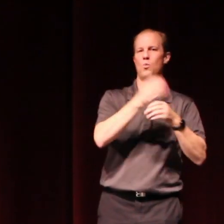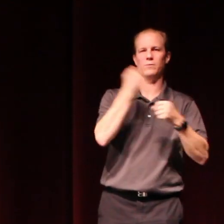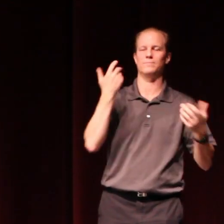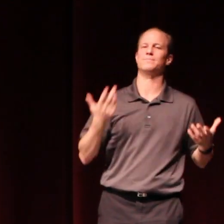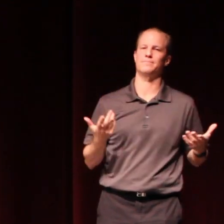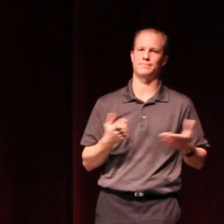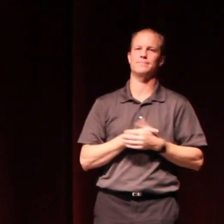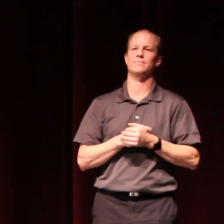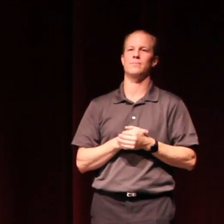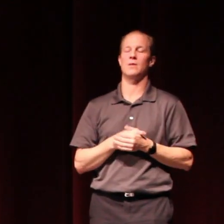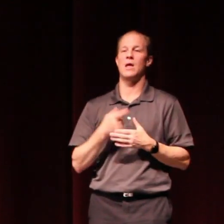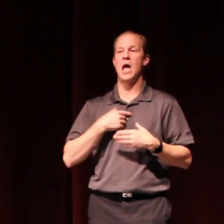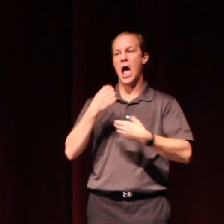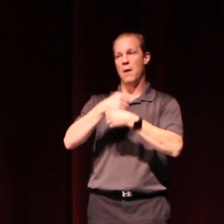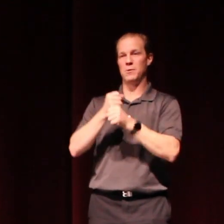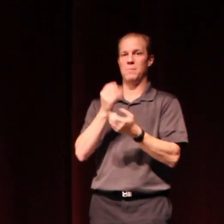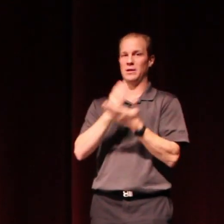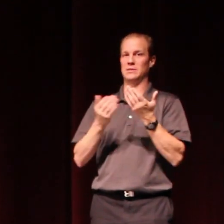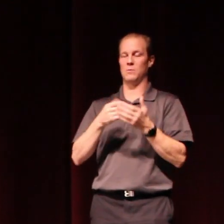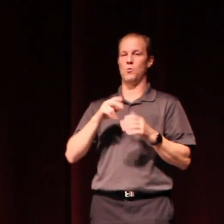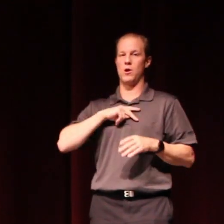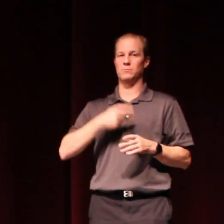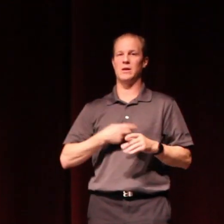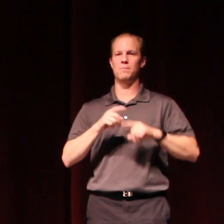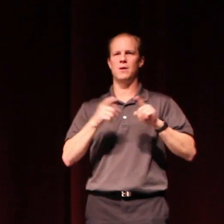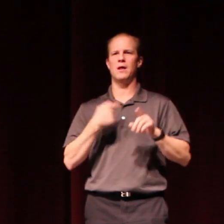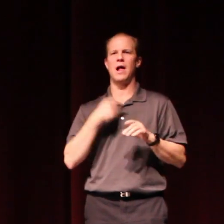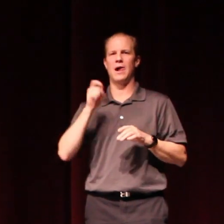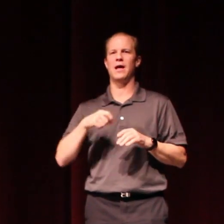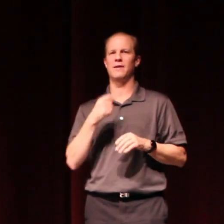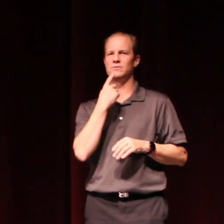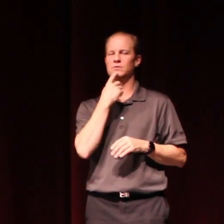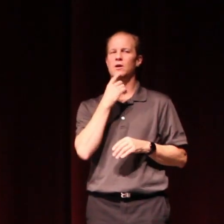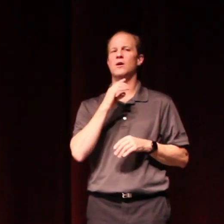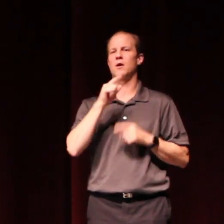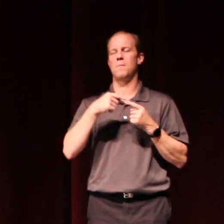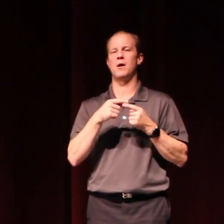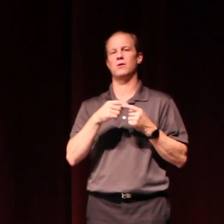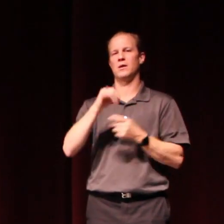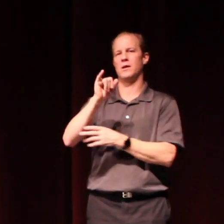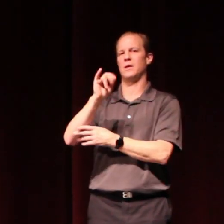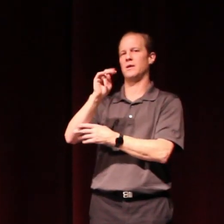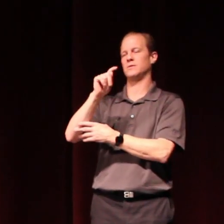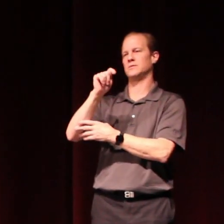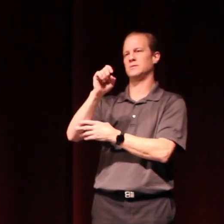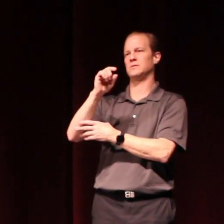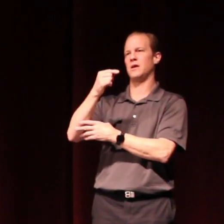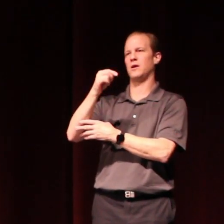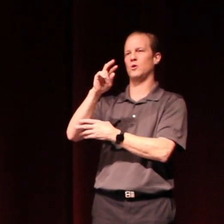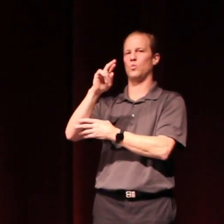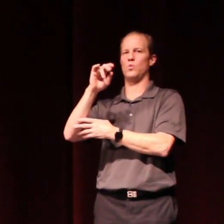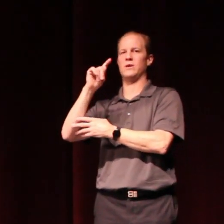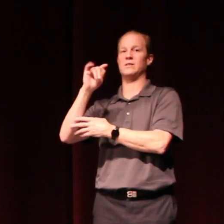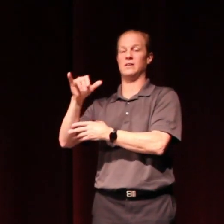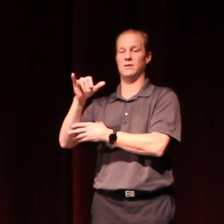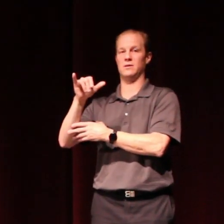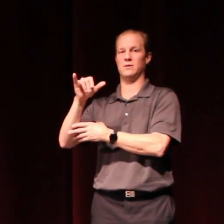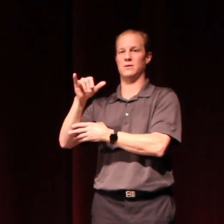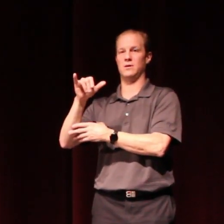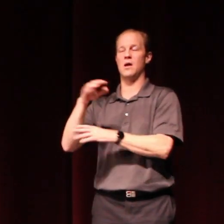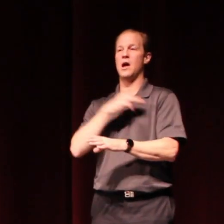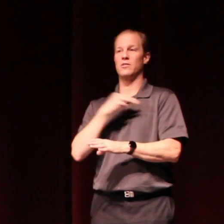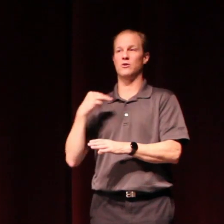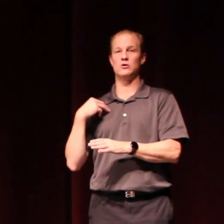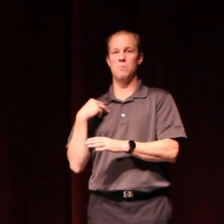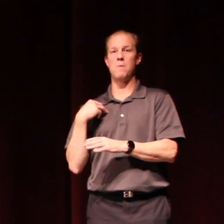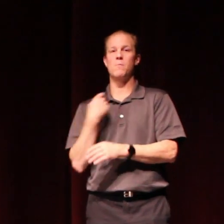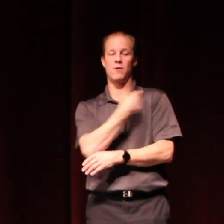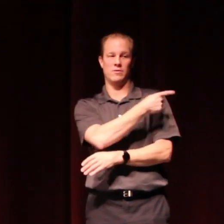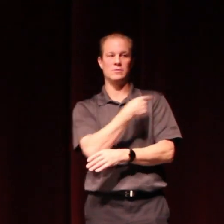upset, but I got to say something about integrity. There's a member of this diaz who's an old friend.